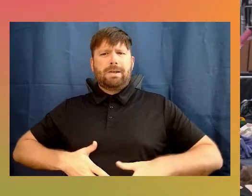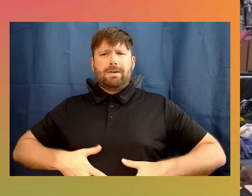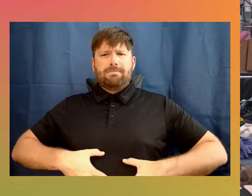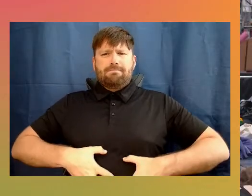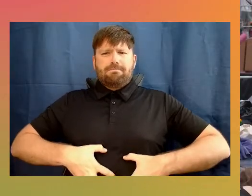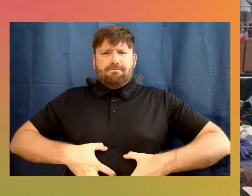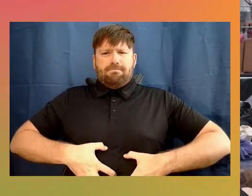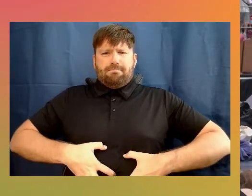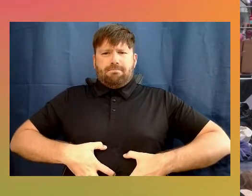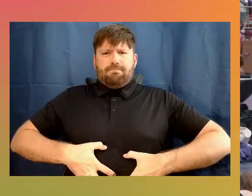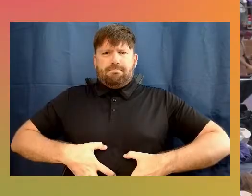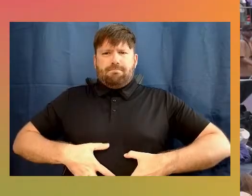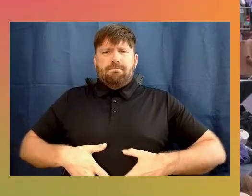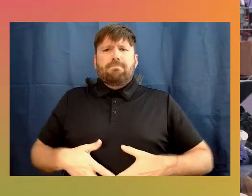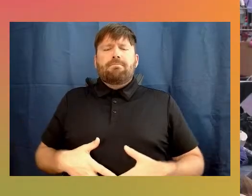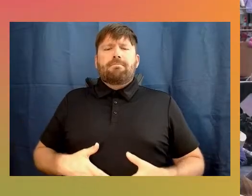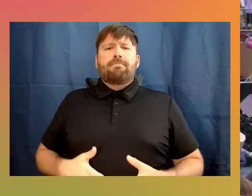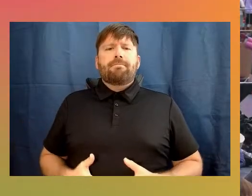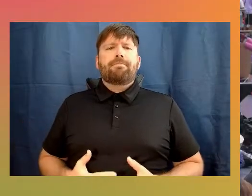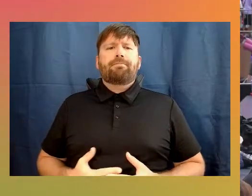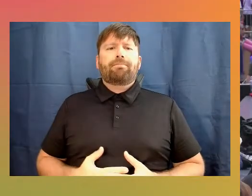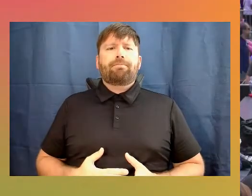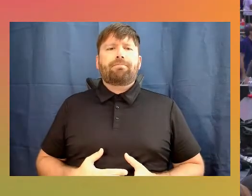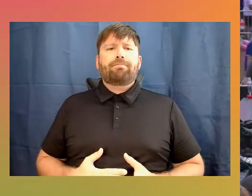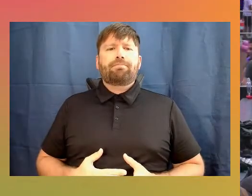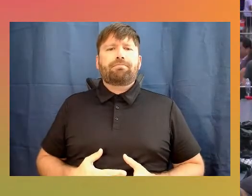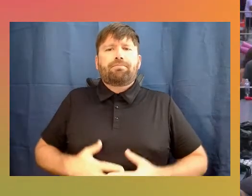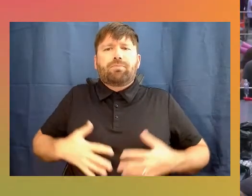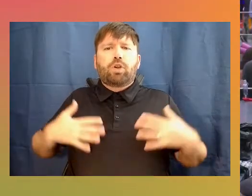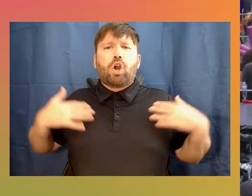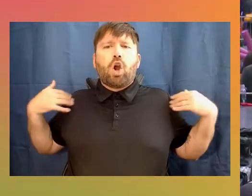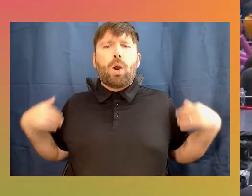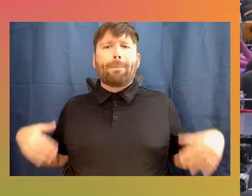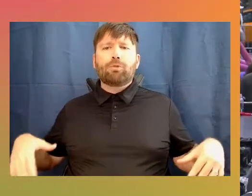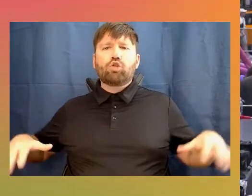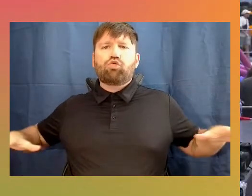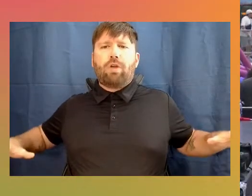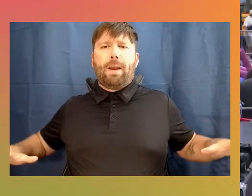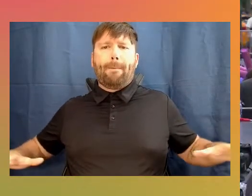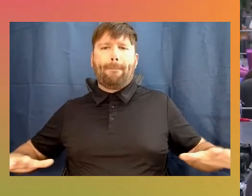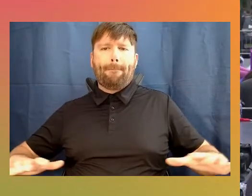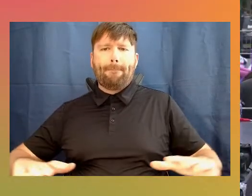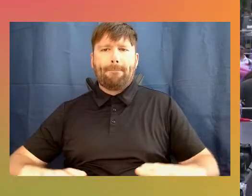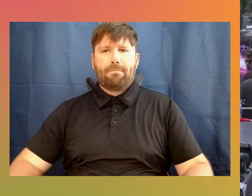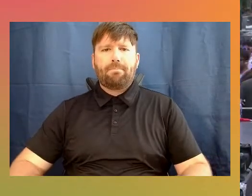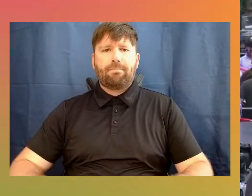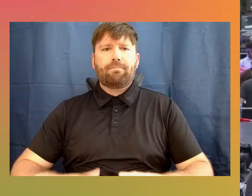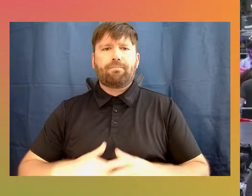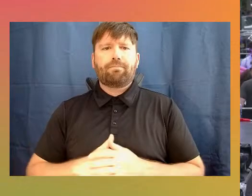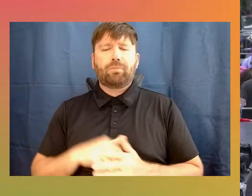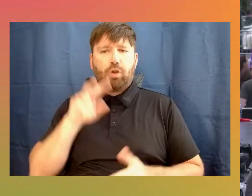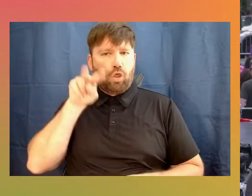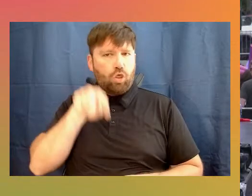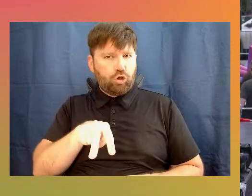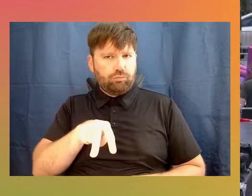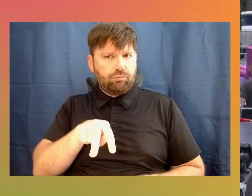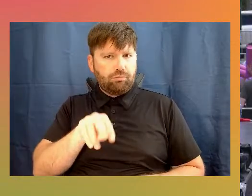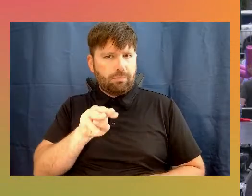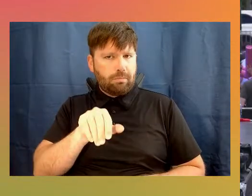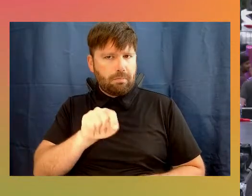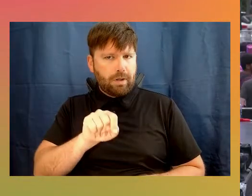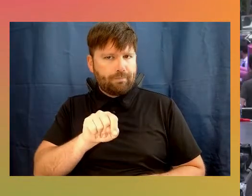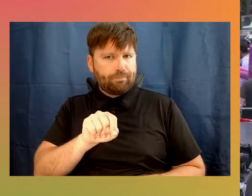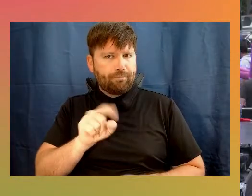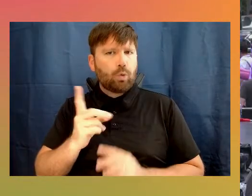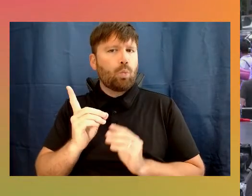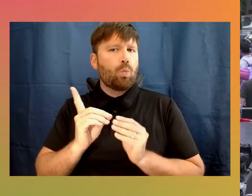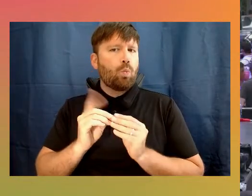LEFT FOOT BACK.